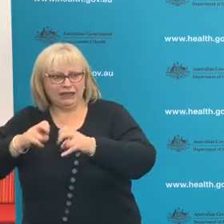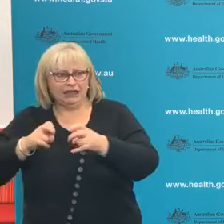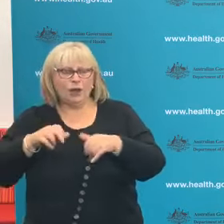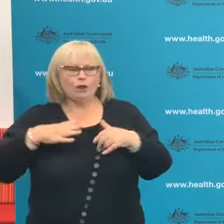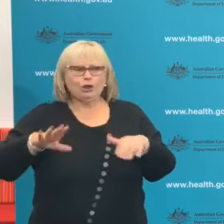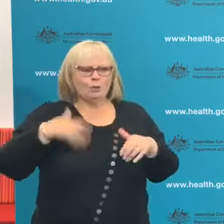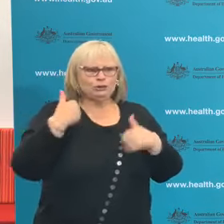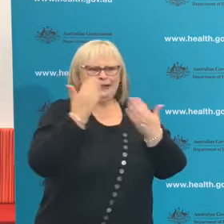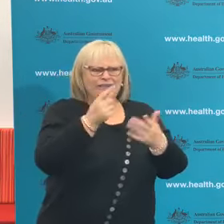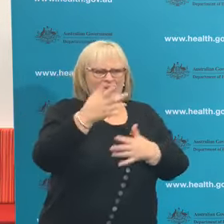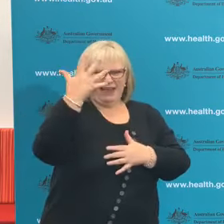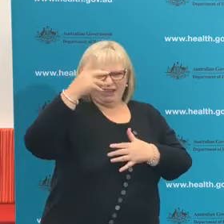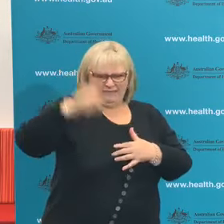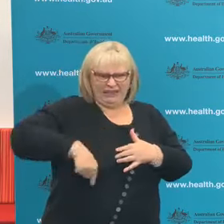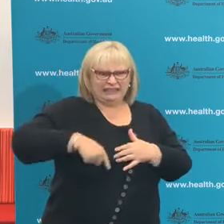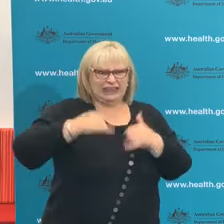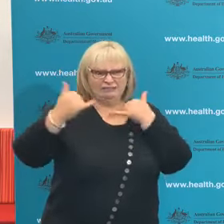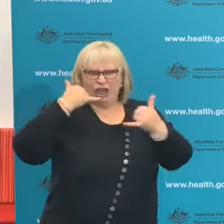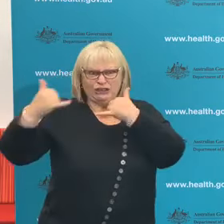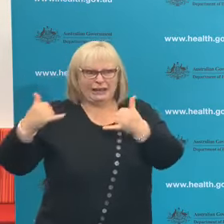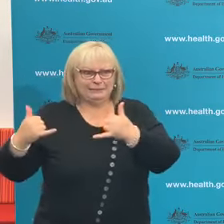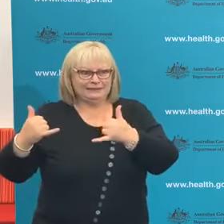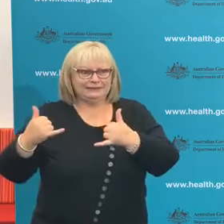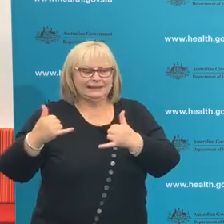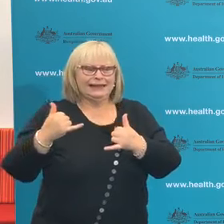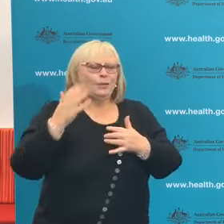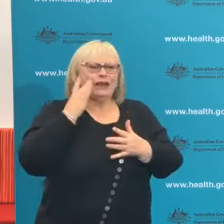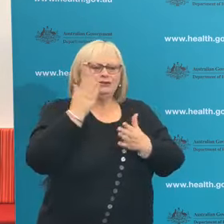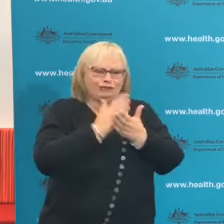them that are much more relevant in terms of potential contact. So, those